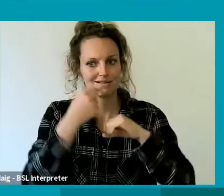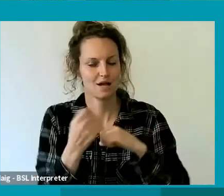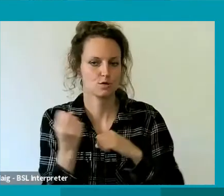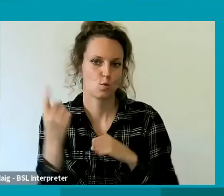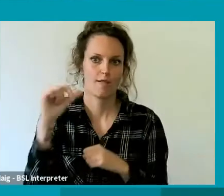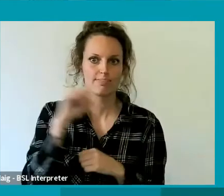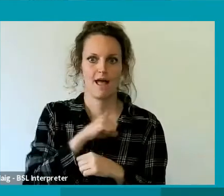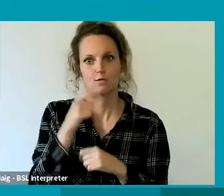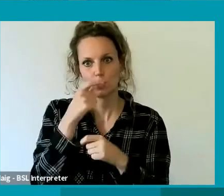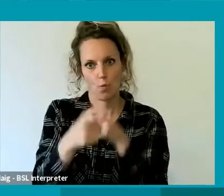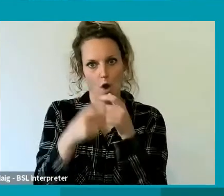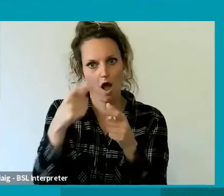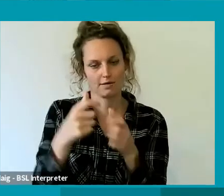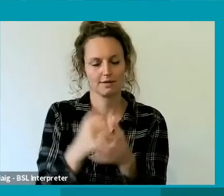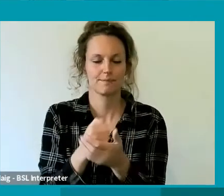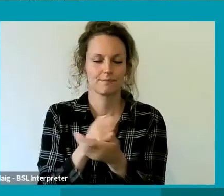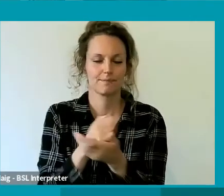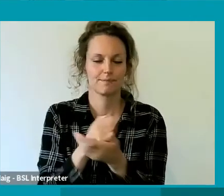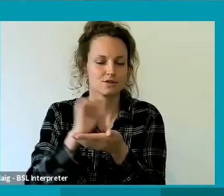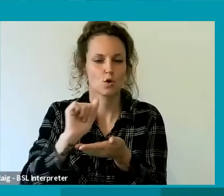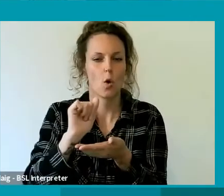background photograph look like? On LinkedIn.